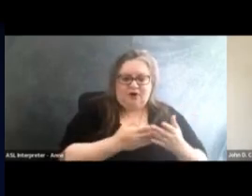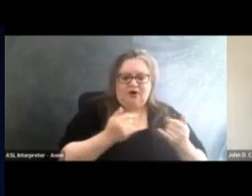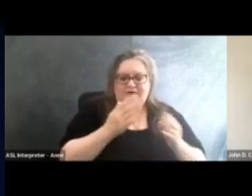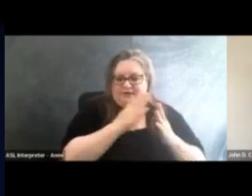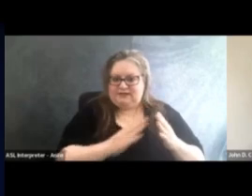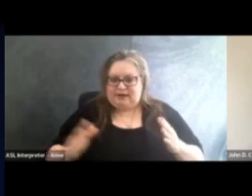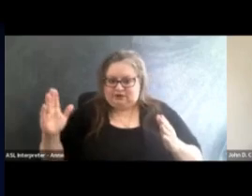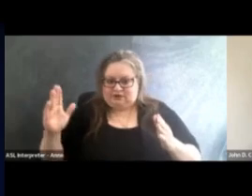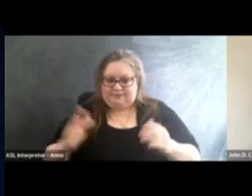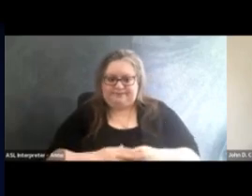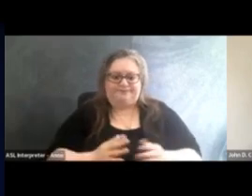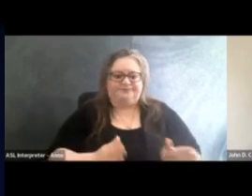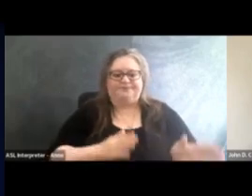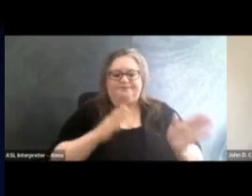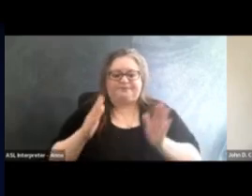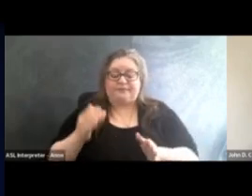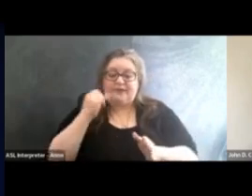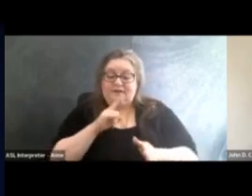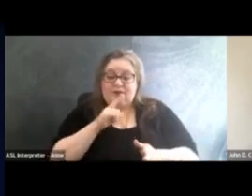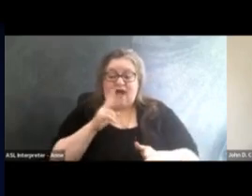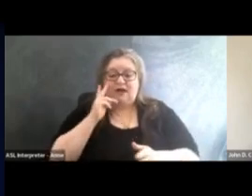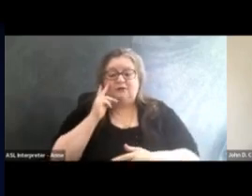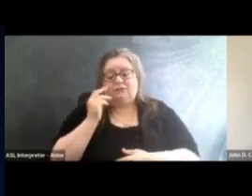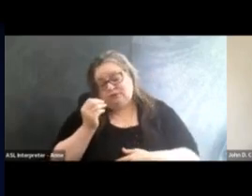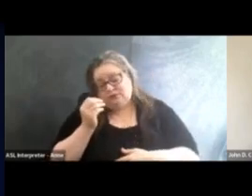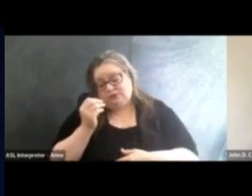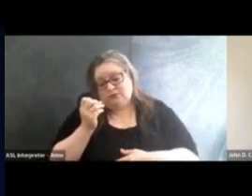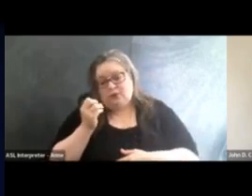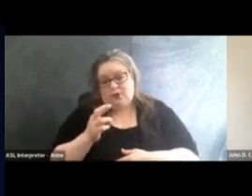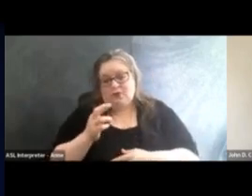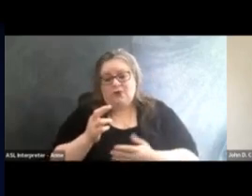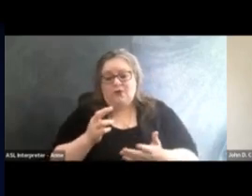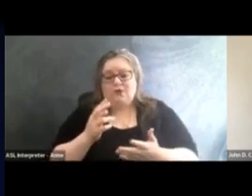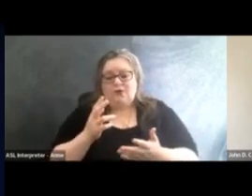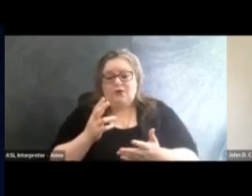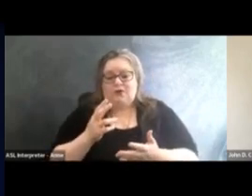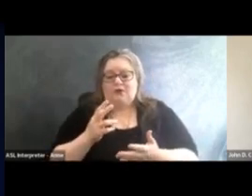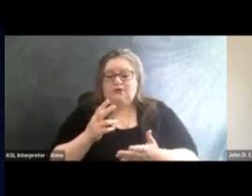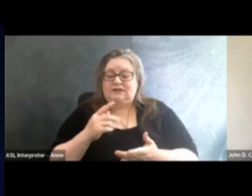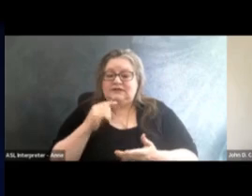of severity. If you actually lose consciousness are knocked out, then you've had a more severe injury. And of course,